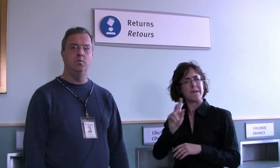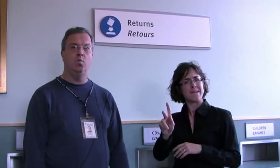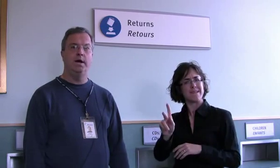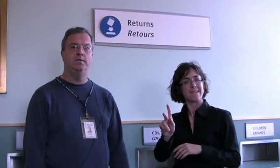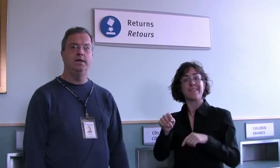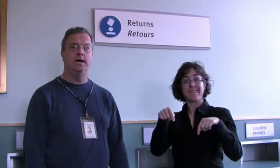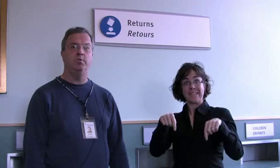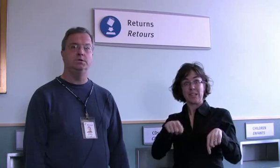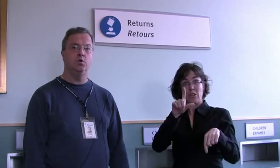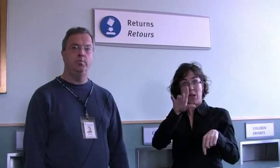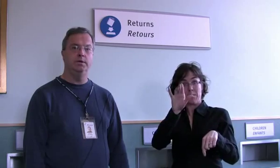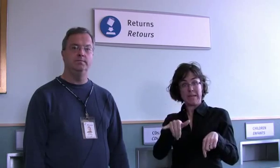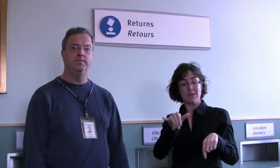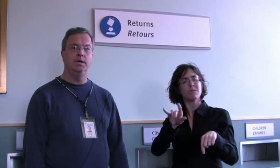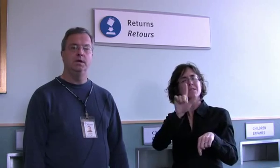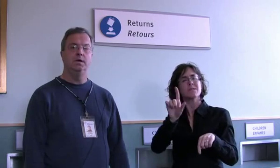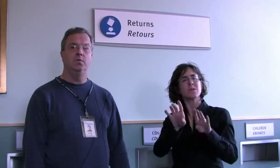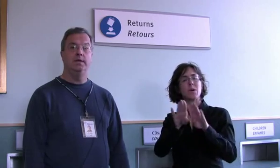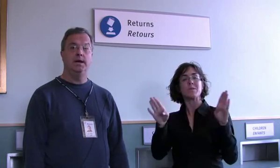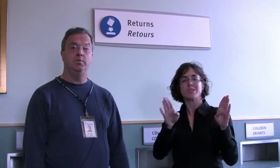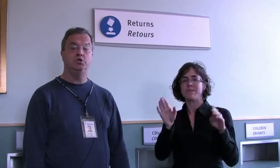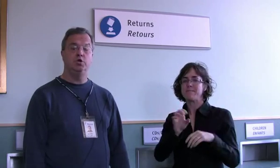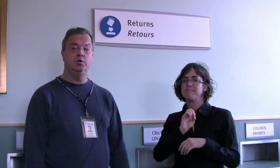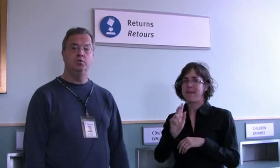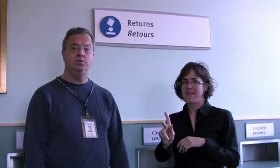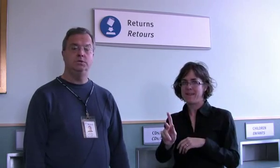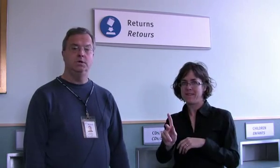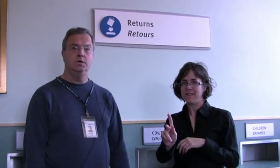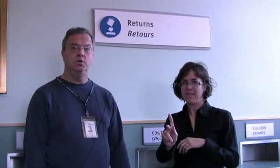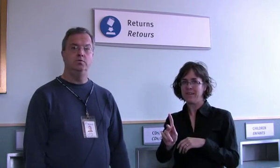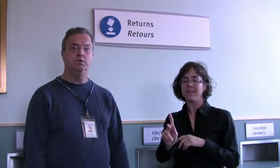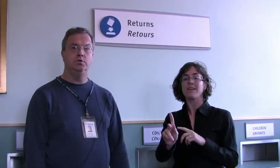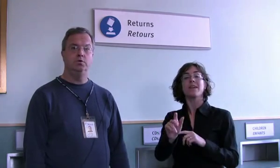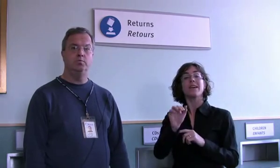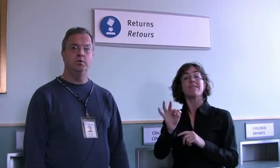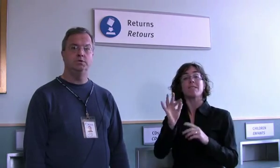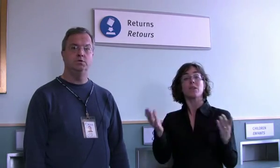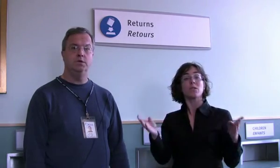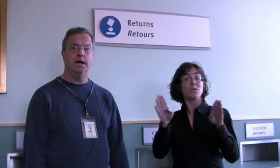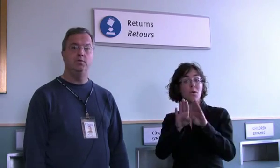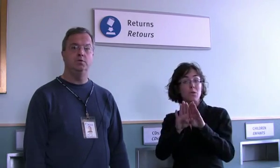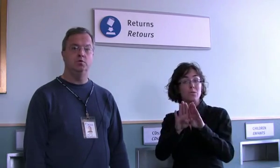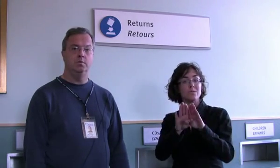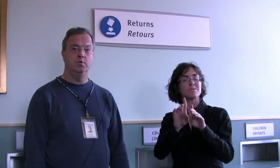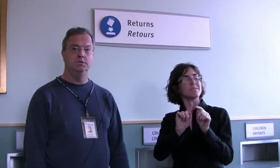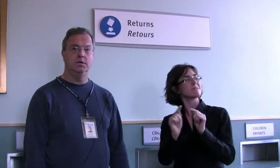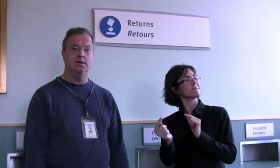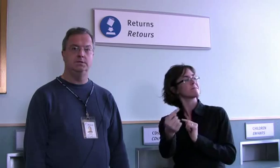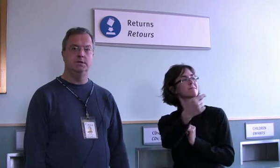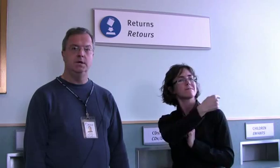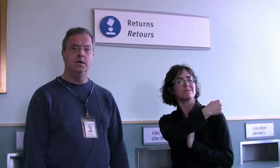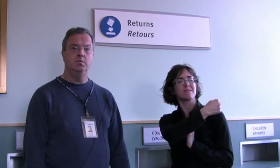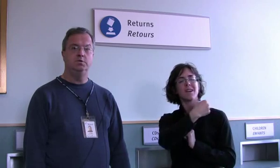when the library is open. When it is closed use the